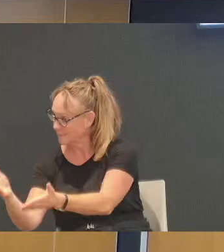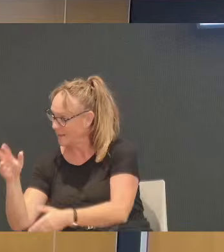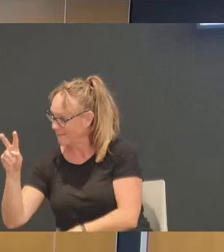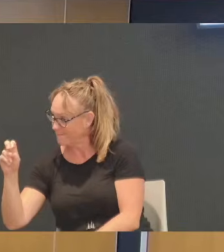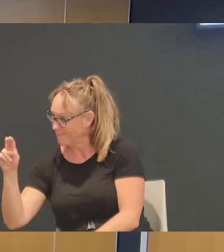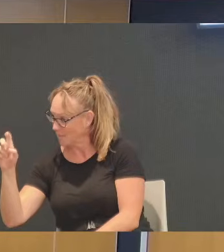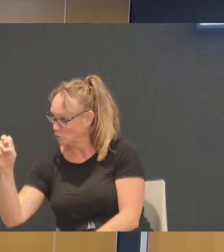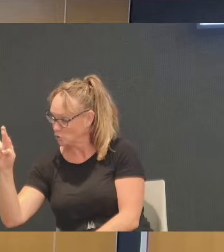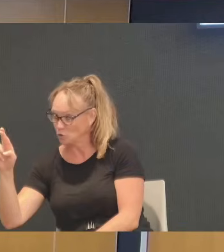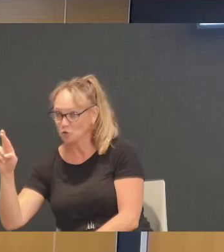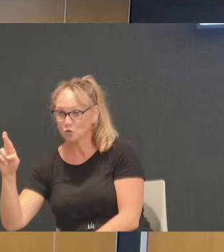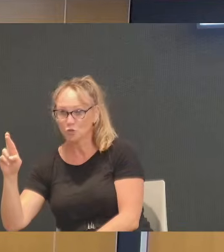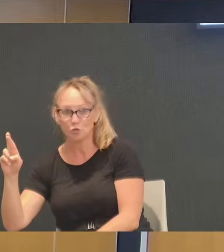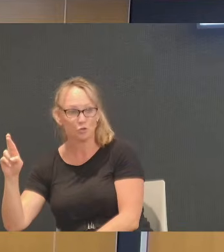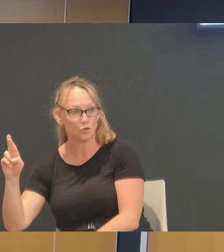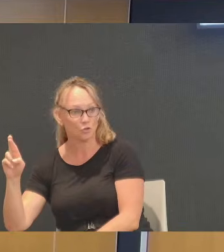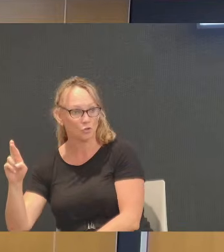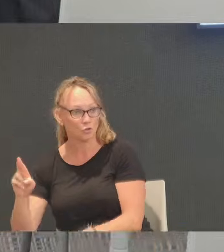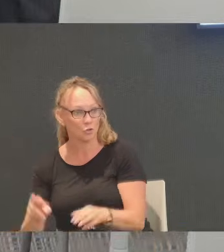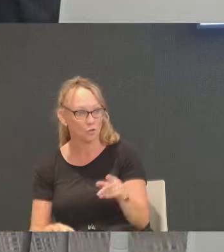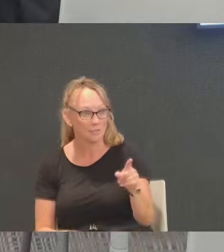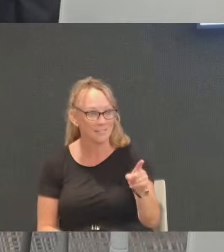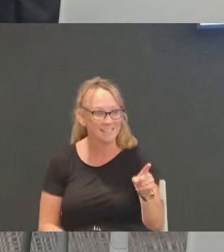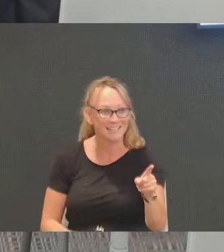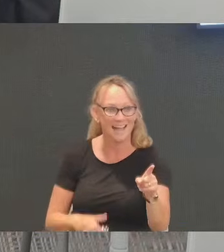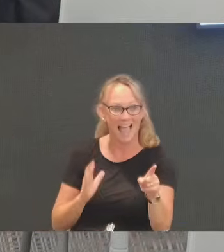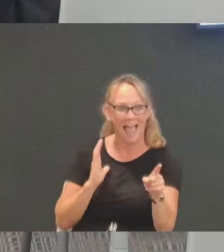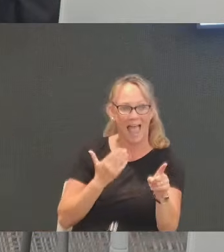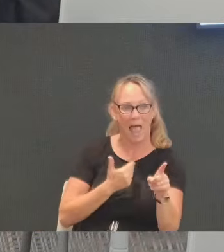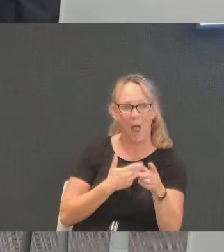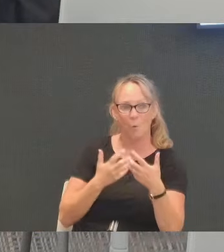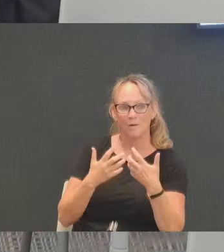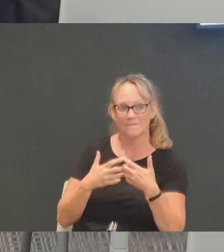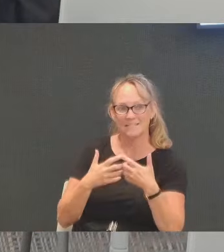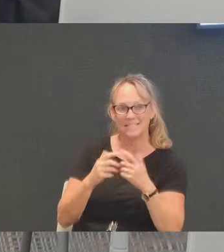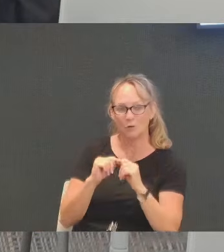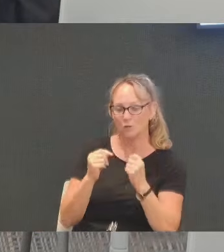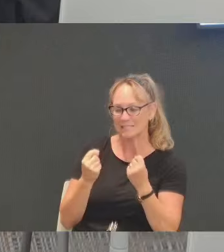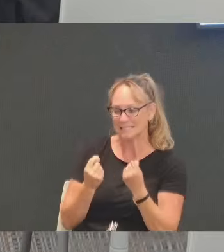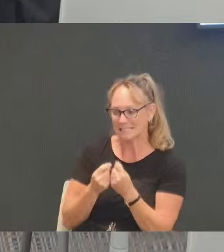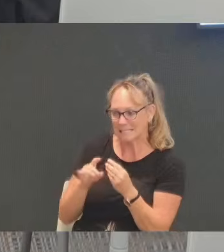that. Our facilities team put some contingency in there. Okay. That's why a little higher than than